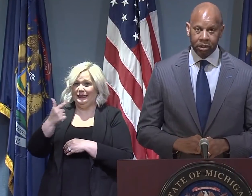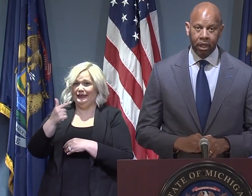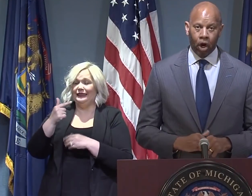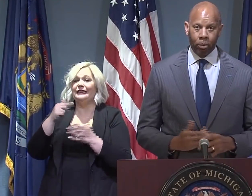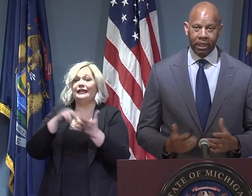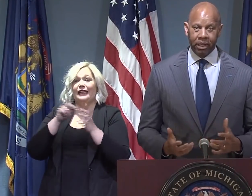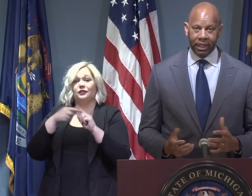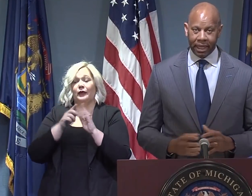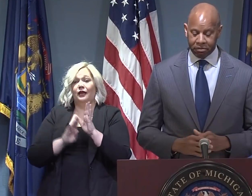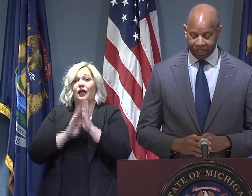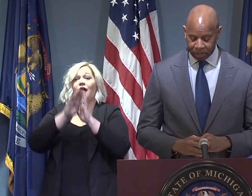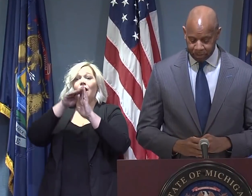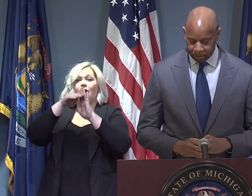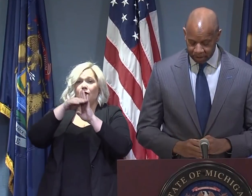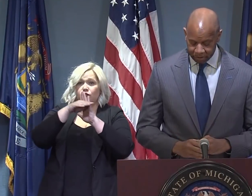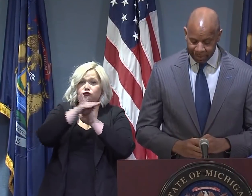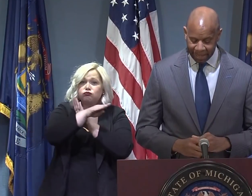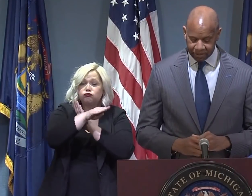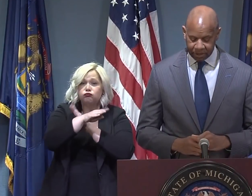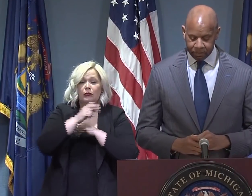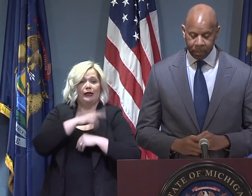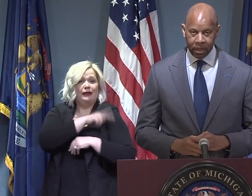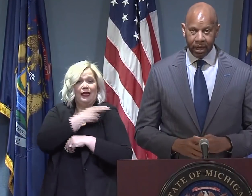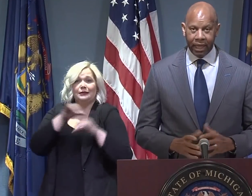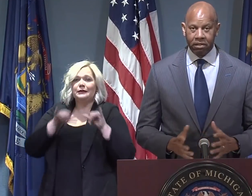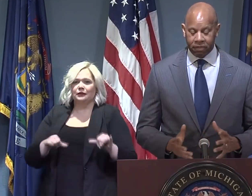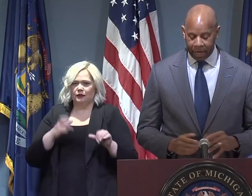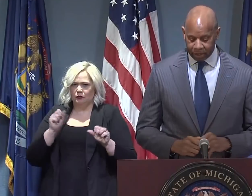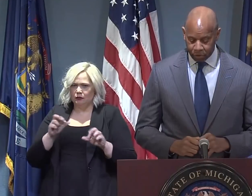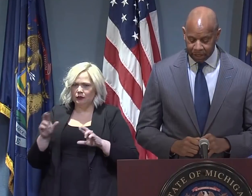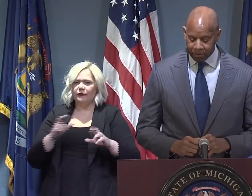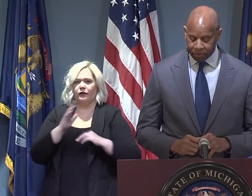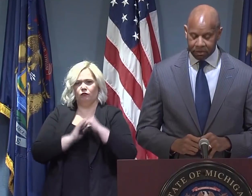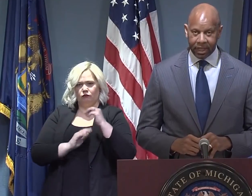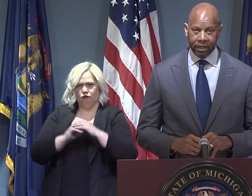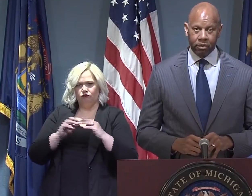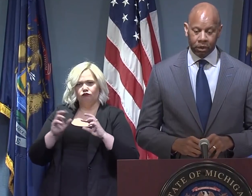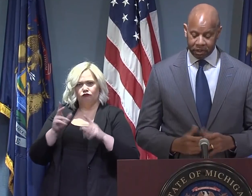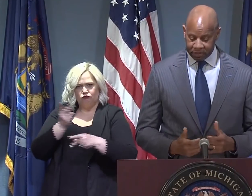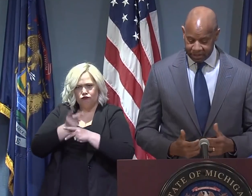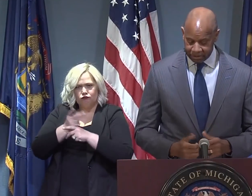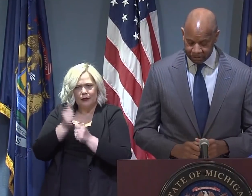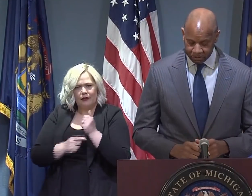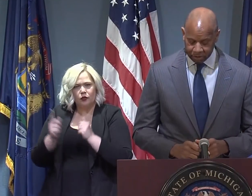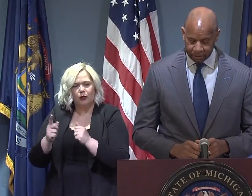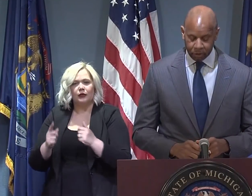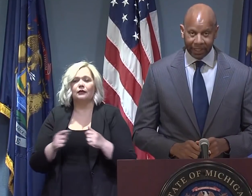WHERE WE HAVE BEEN TO DATE, STABILIZING WHEN WE SEE THE CURVE BEGIN TO FLATTEN AND THE HEALTH CARE SYSTEMS ARE